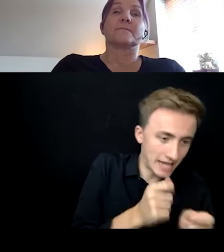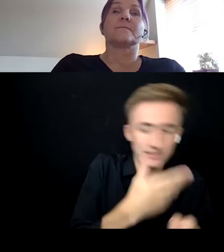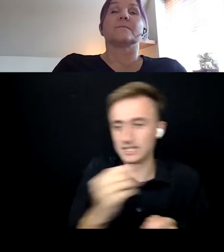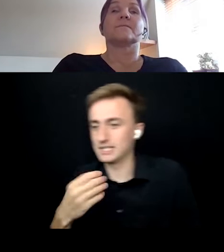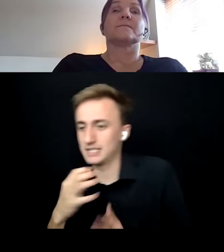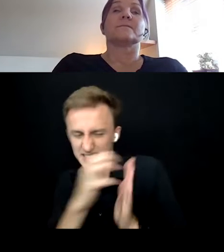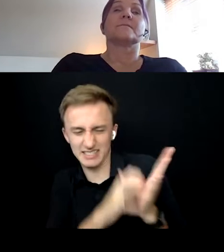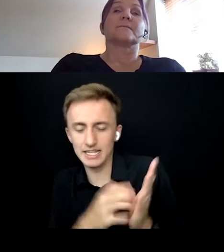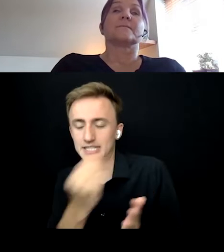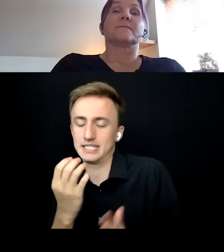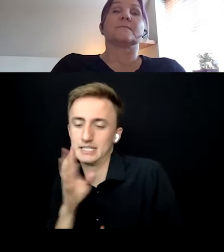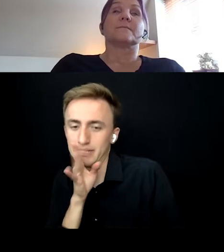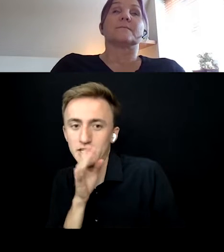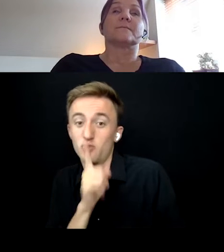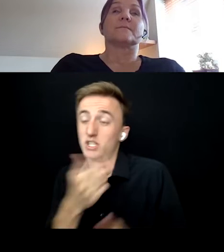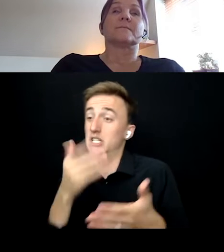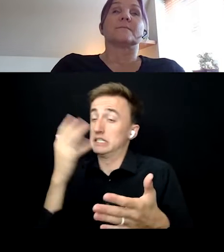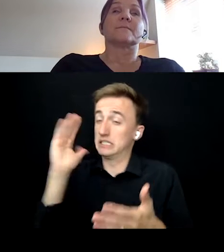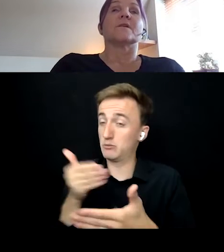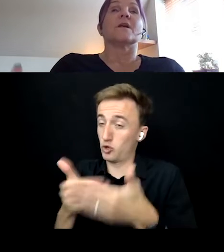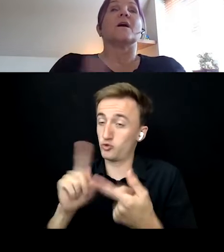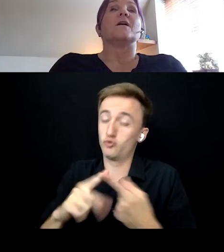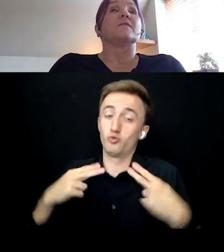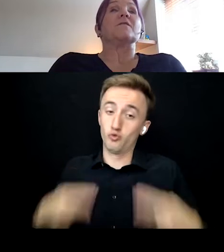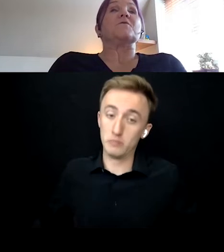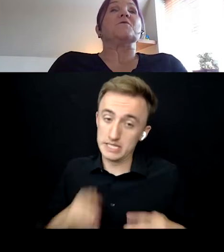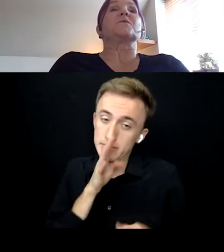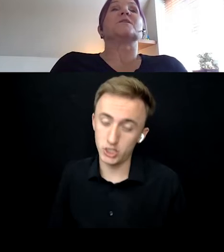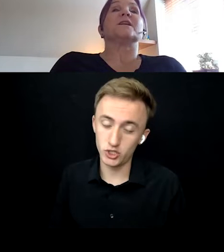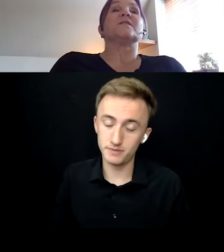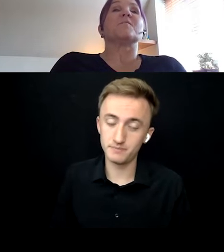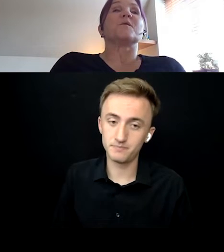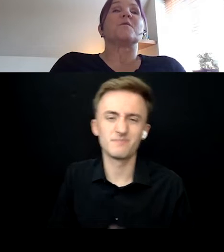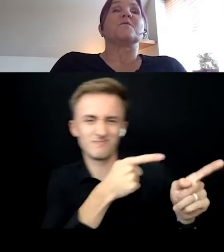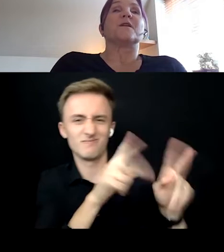that sound very close to human speech. >> Leonie: And that was an example of